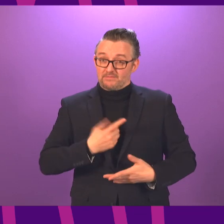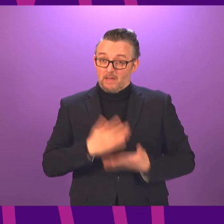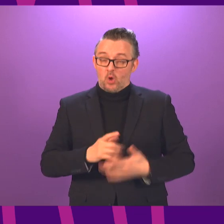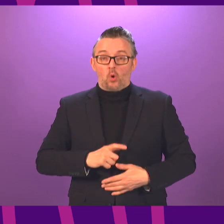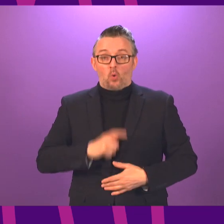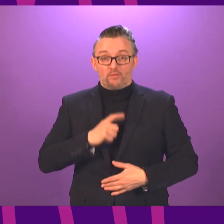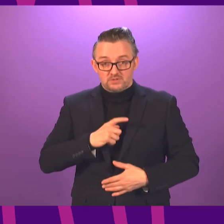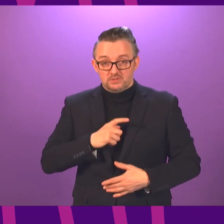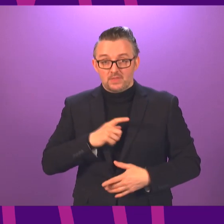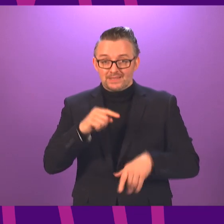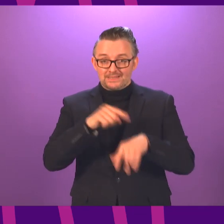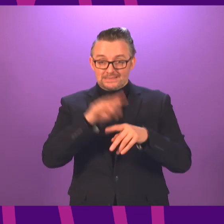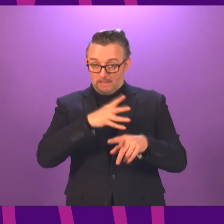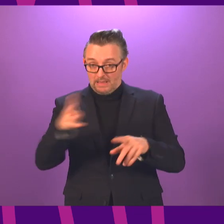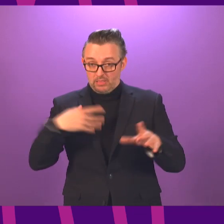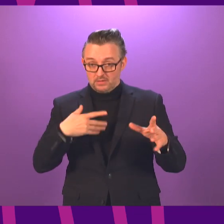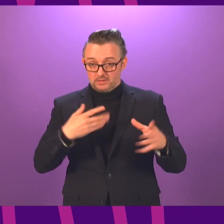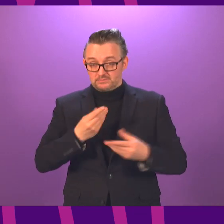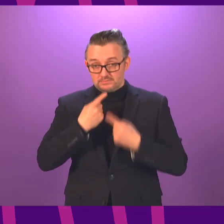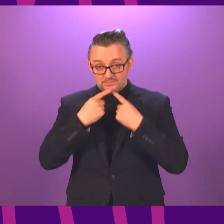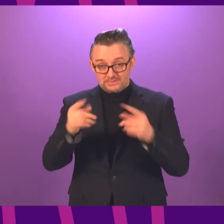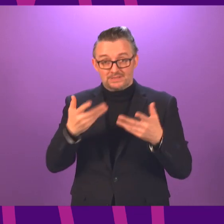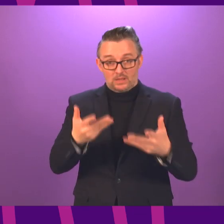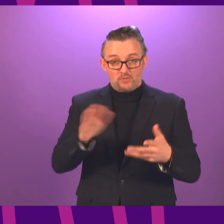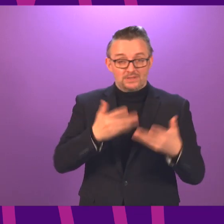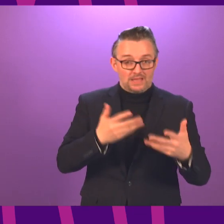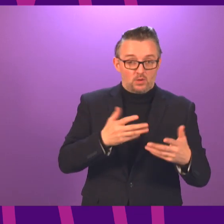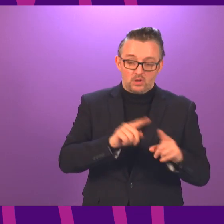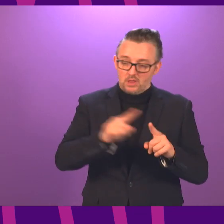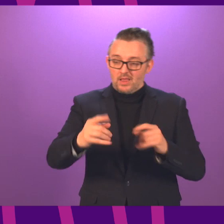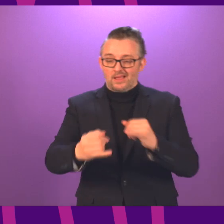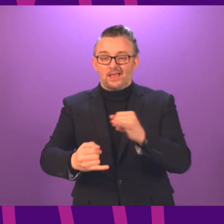staged timetable that I have set out today, from now until late April when the economy